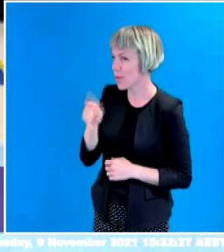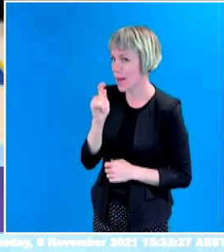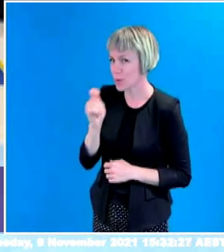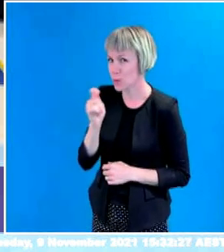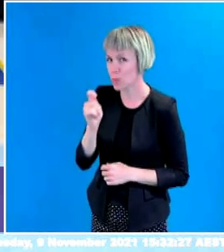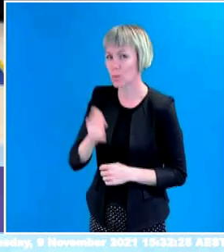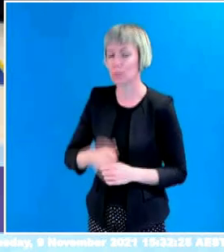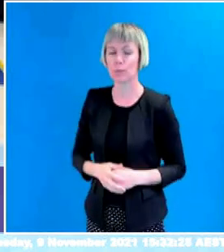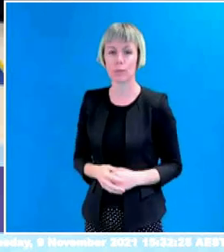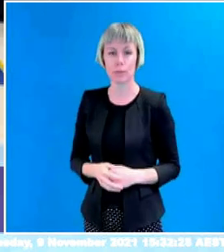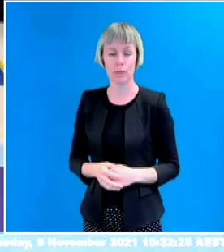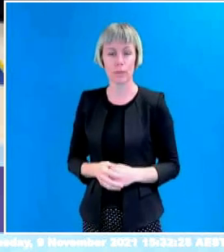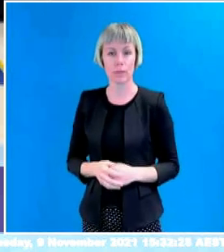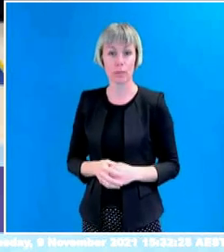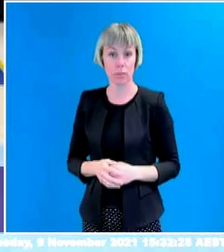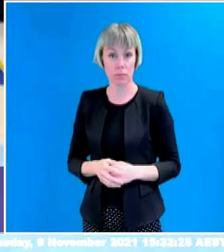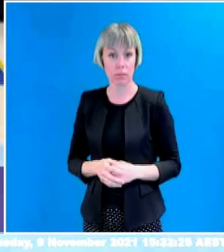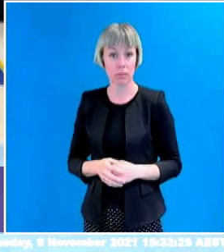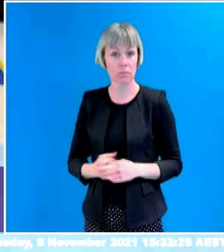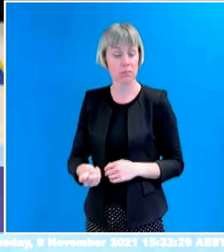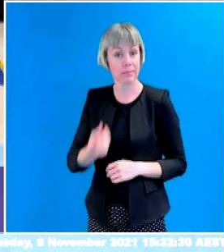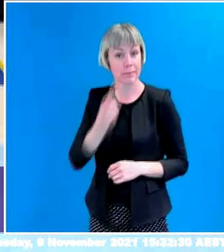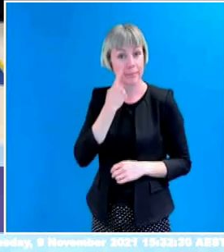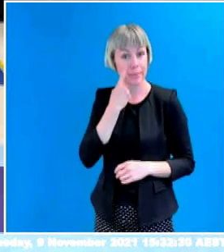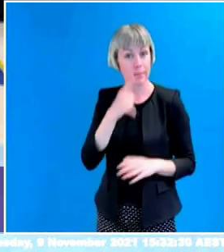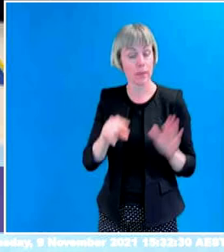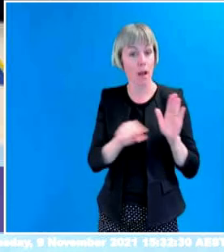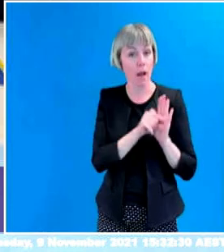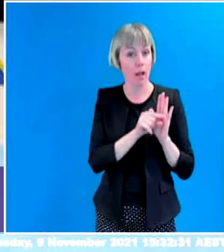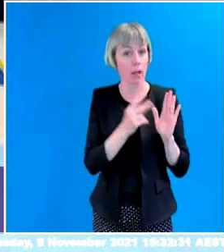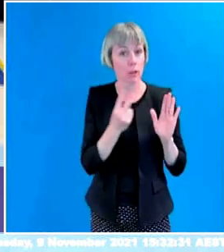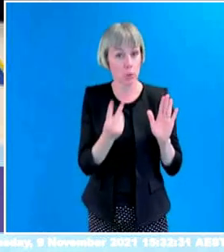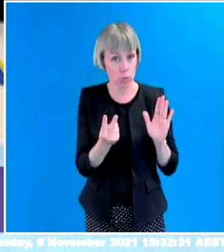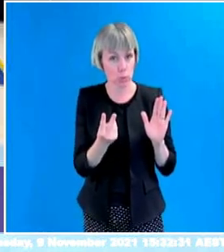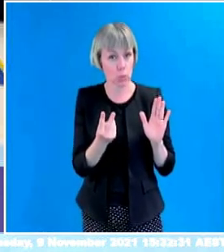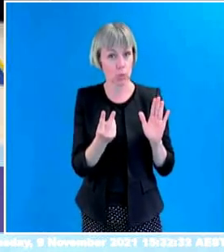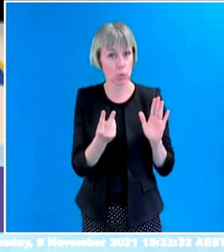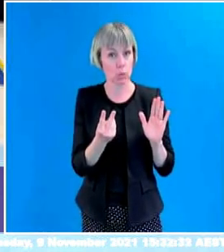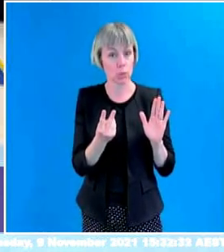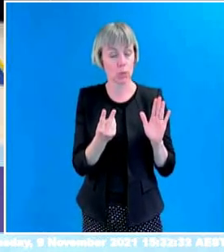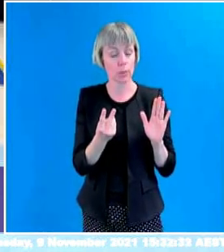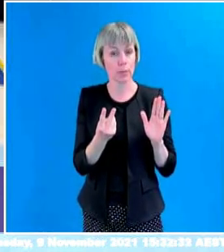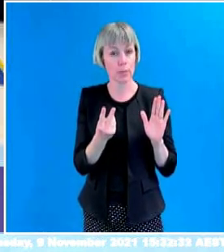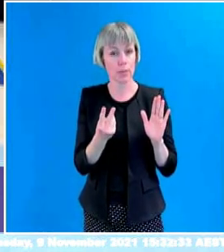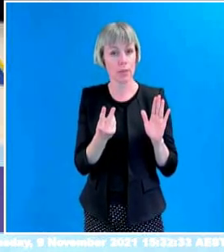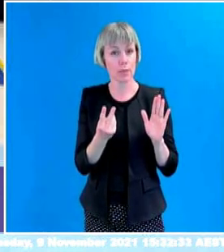If we go to that, article 2 is not directly in the Disability